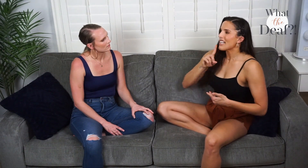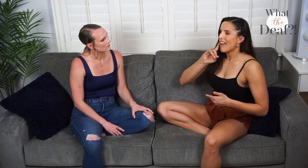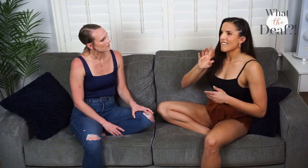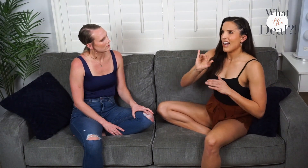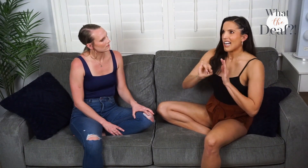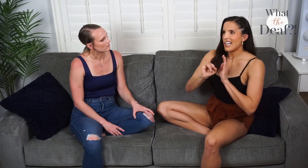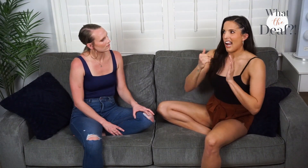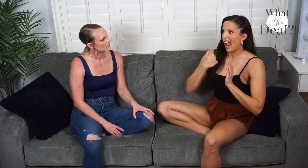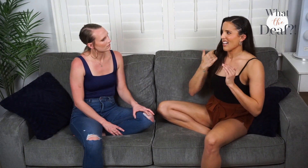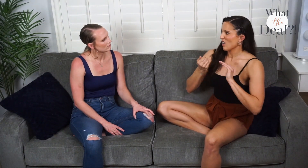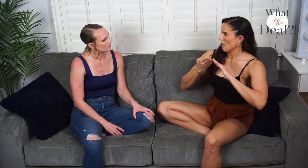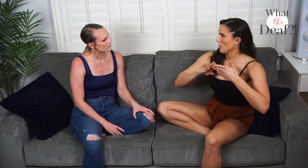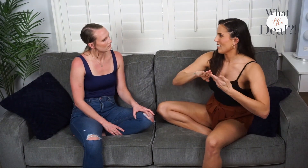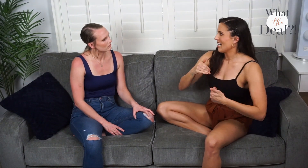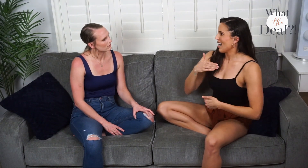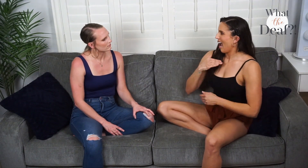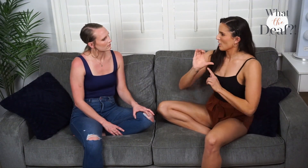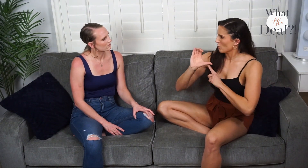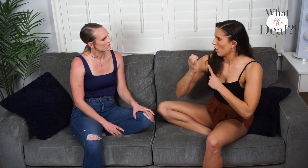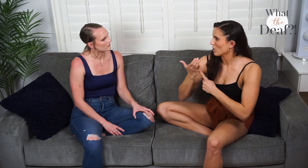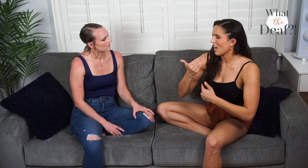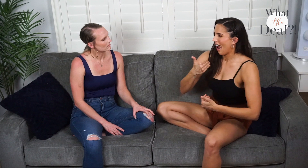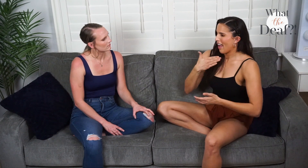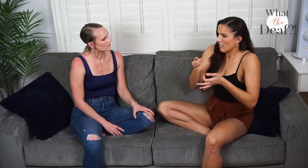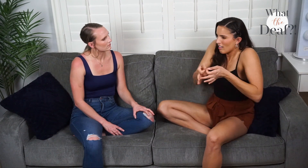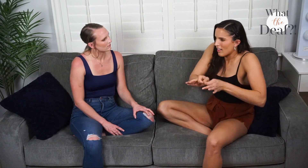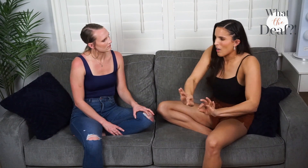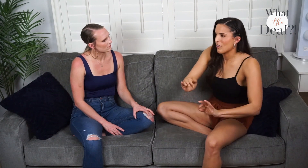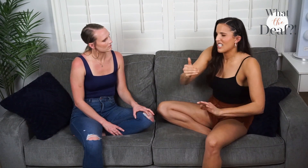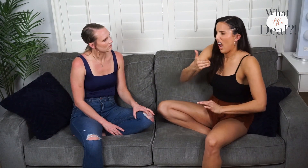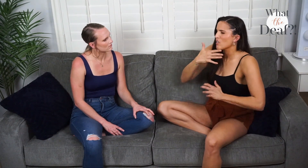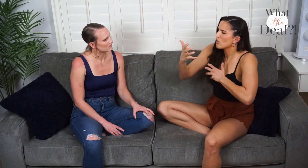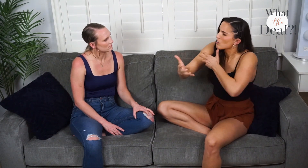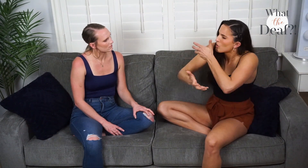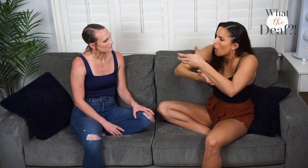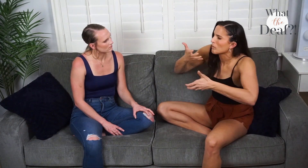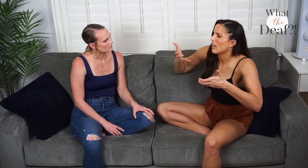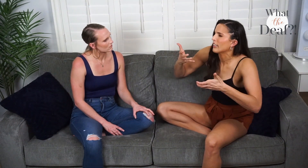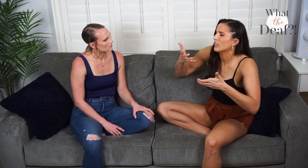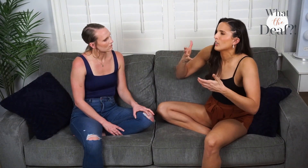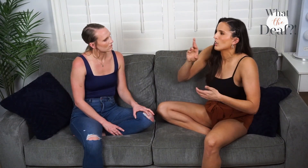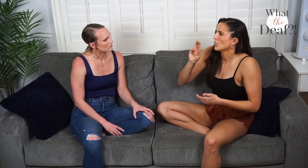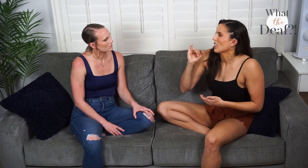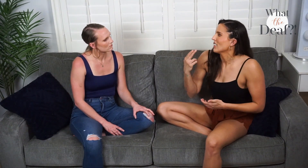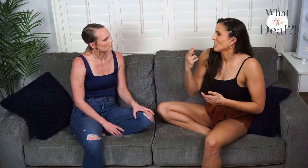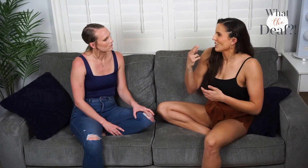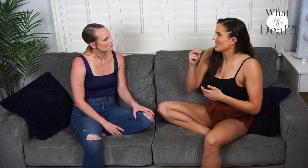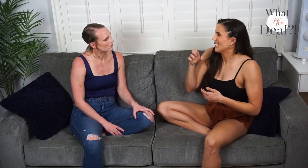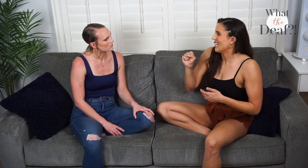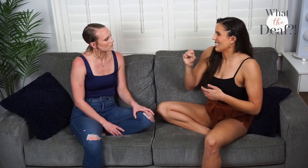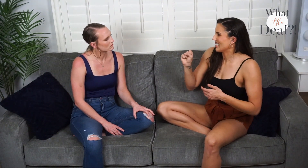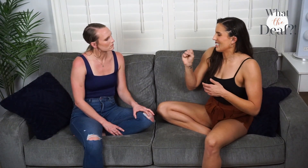because I feel like my deaf identity has a community, has a culture, has a language, has so much richness